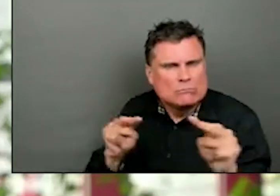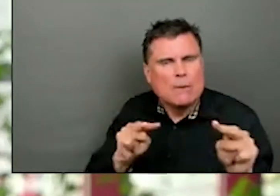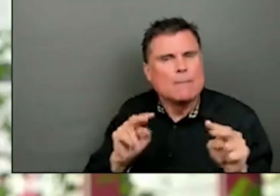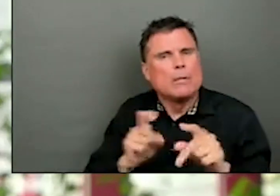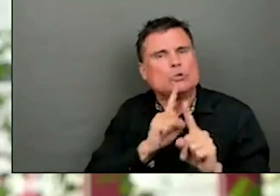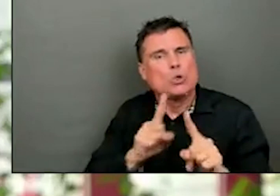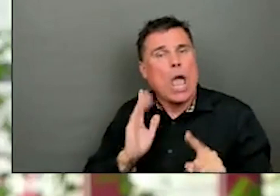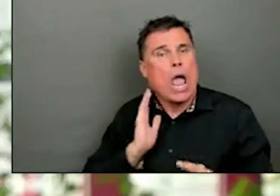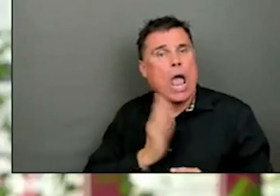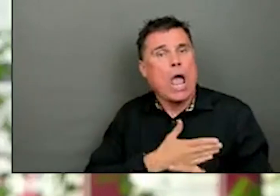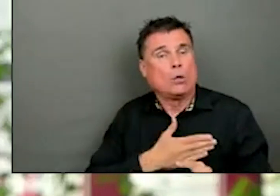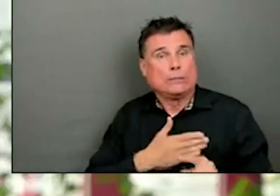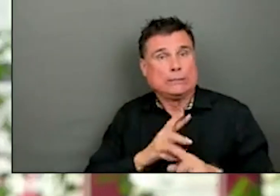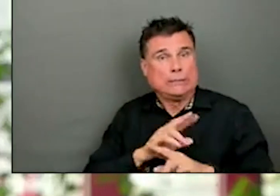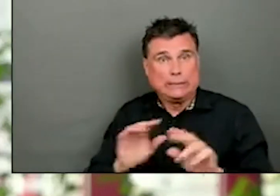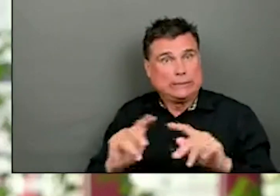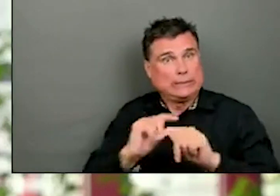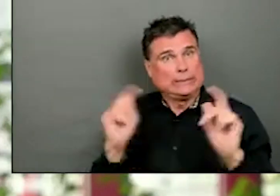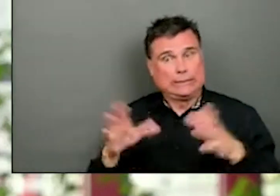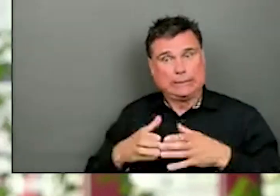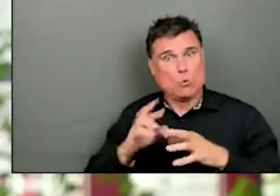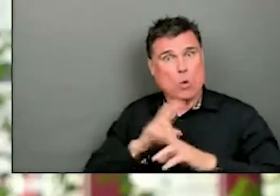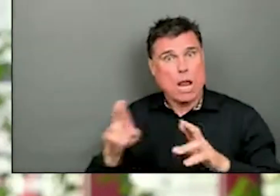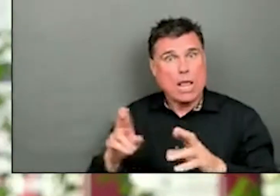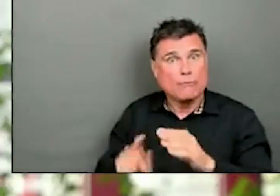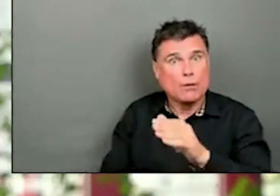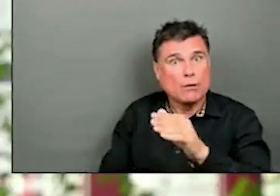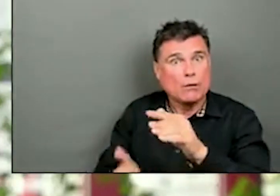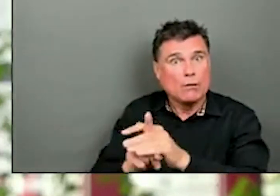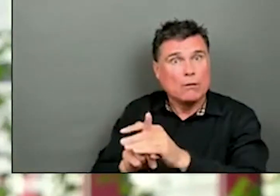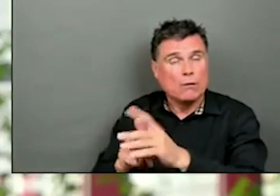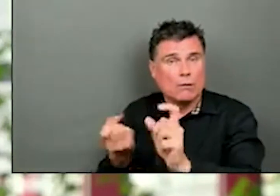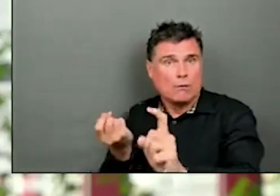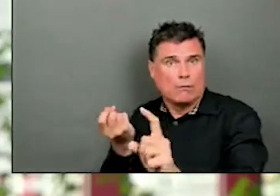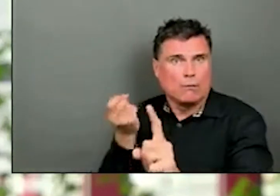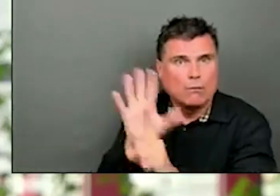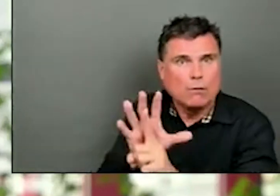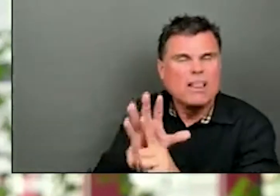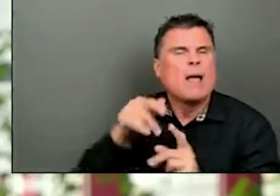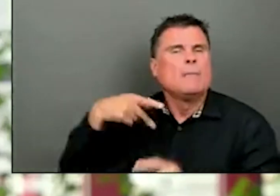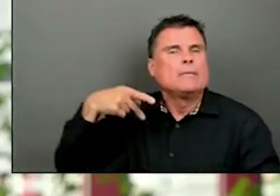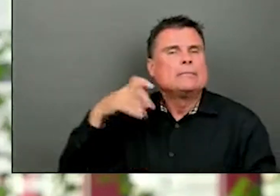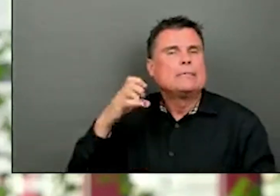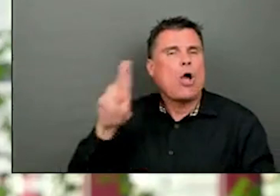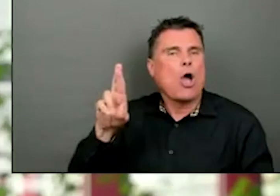people with the pcr tests and being able to to stop those chains of transmission